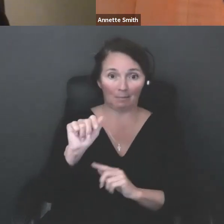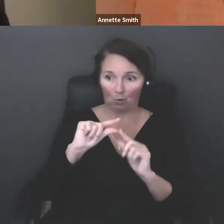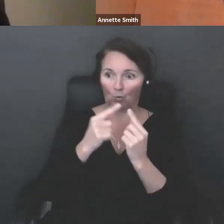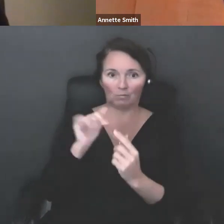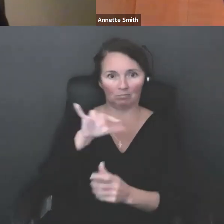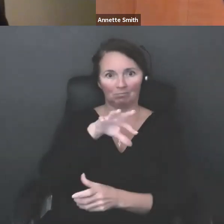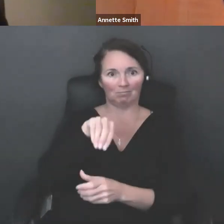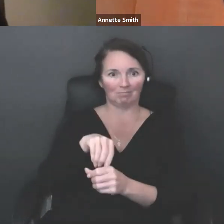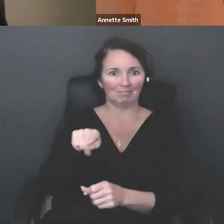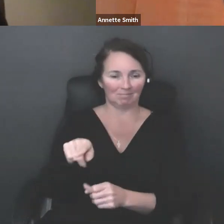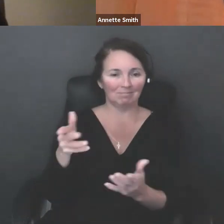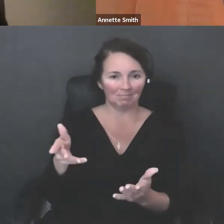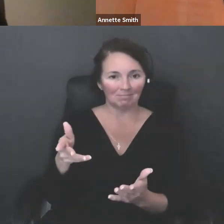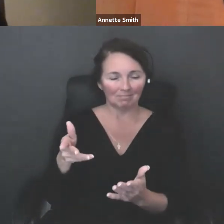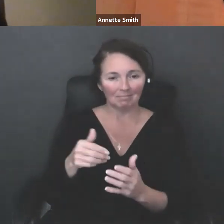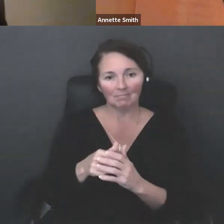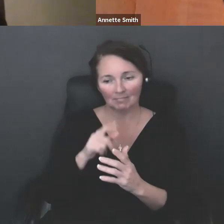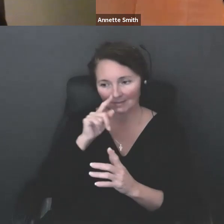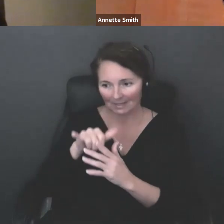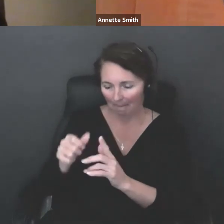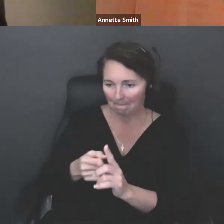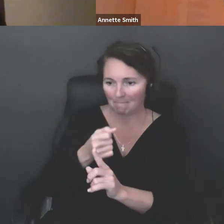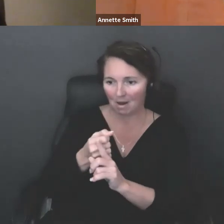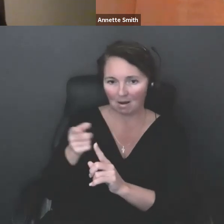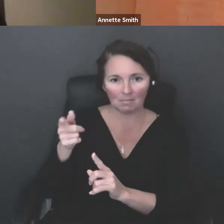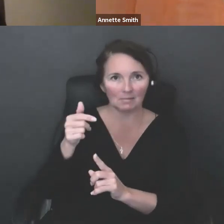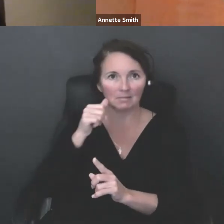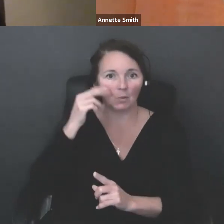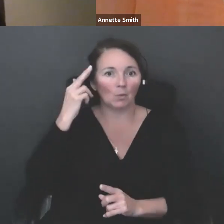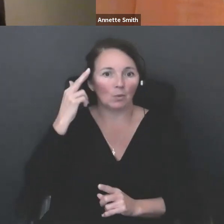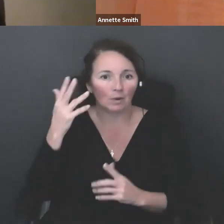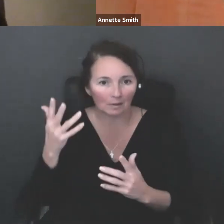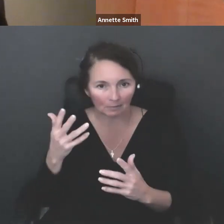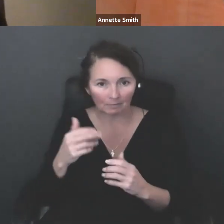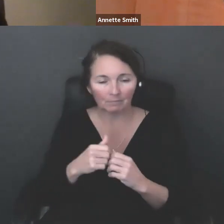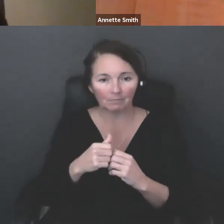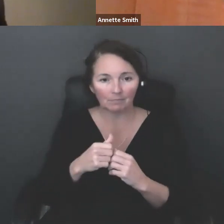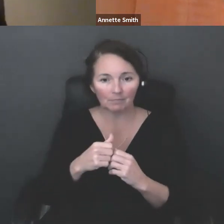impacts people in marginalized groups and certainly disabled people are a